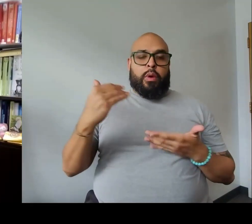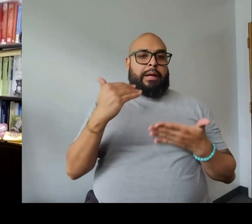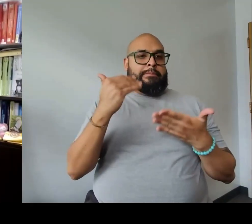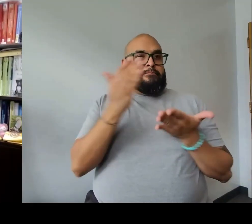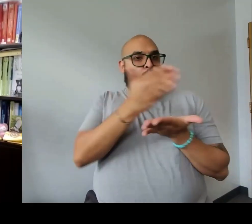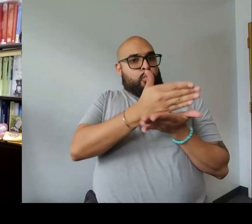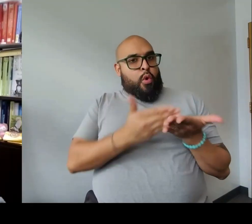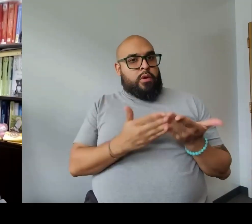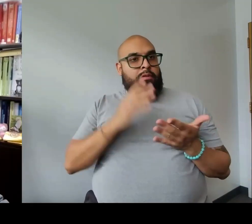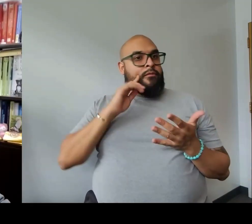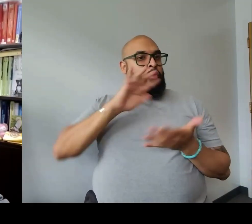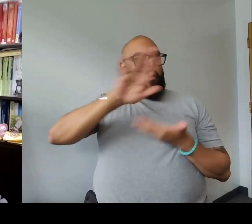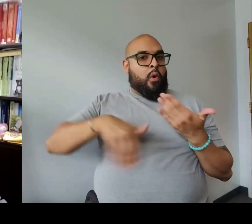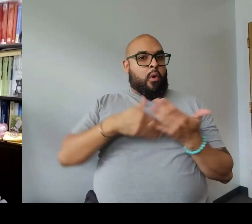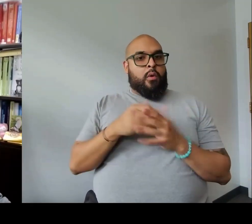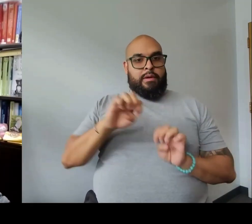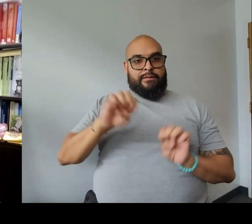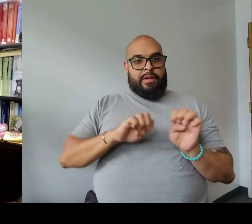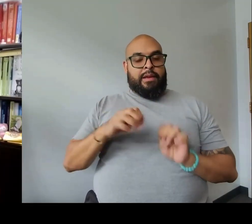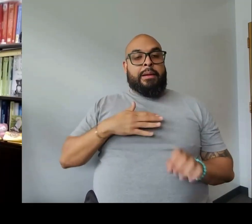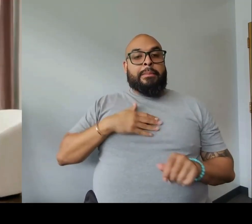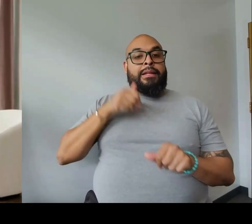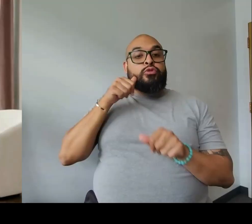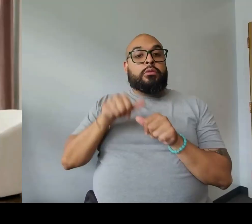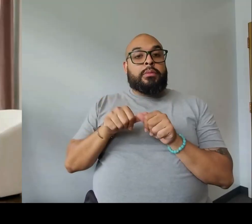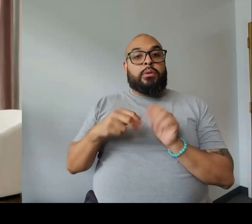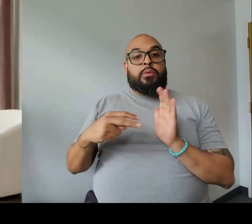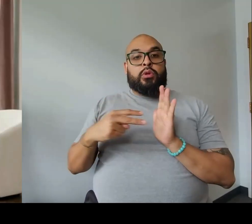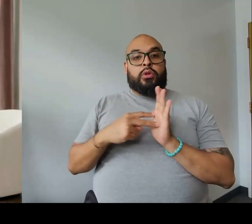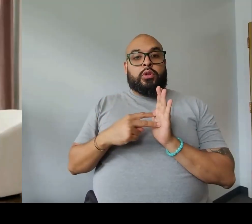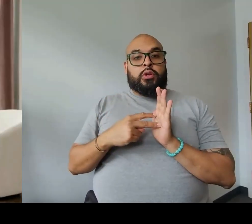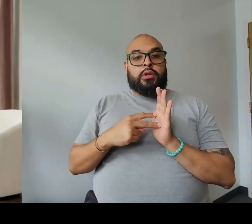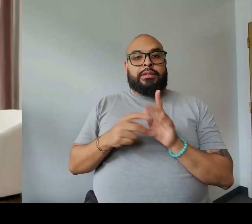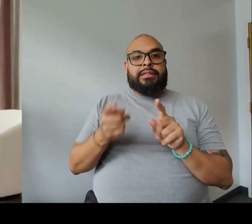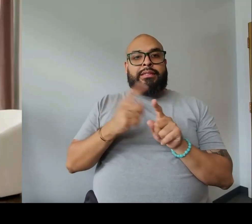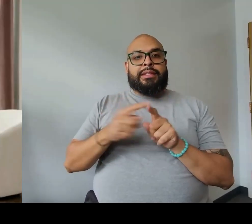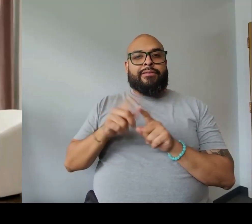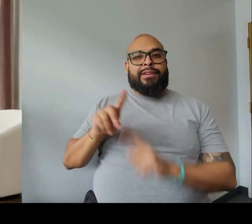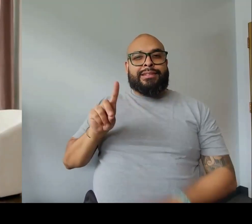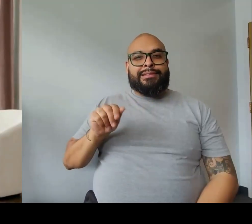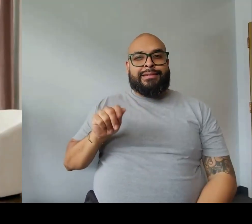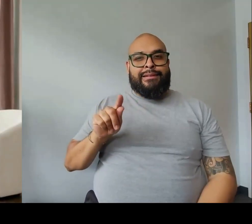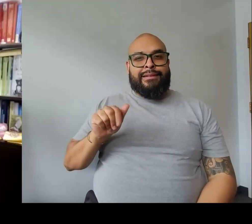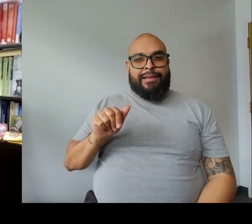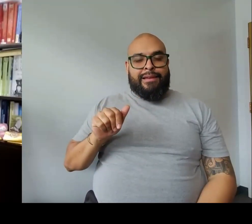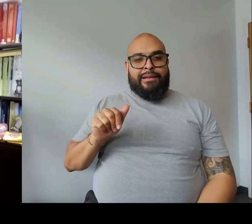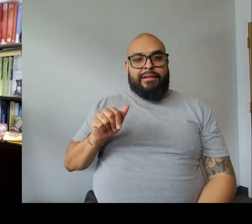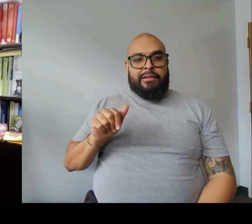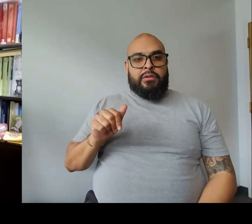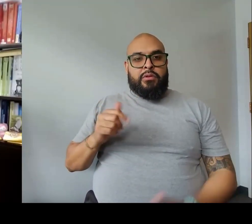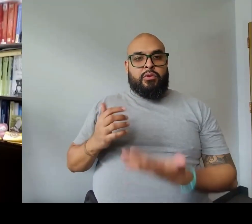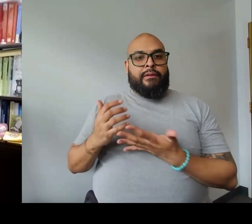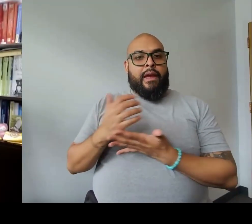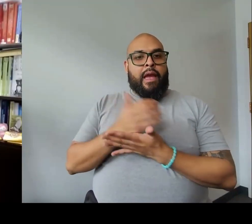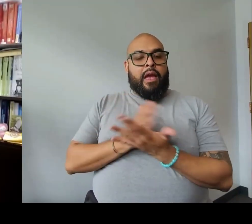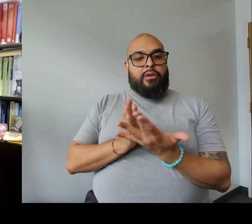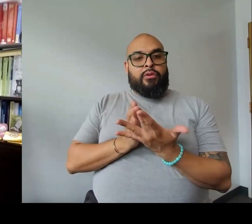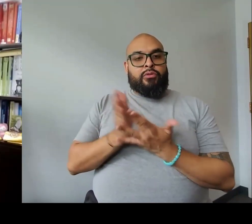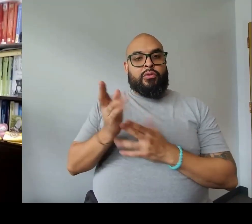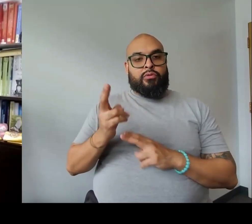Please remember to look at the different data that you can gather through interviews and observations.